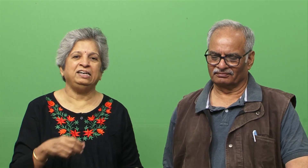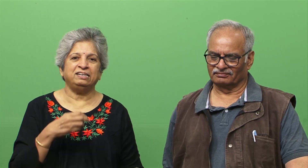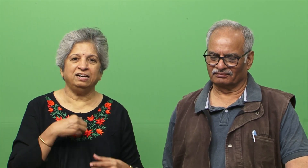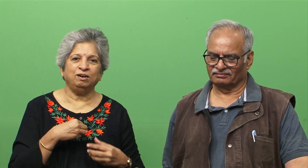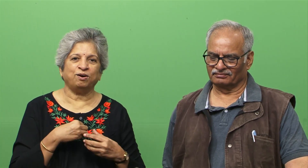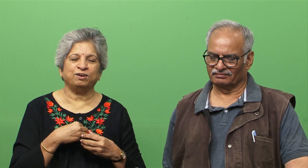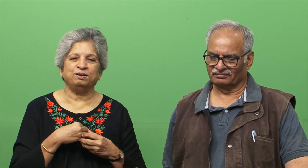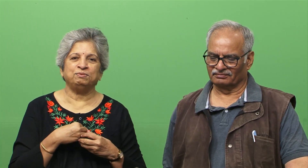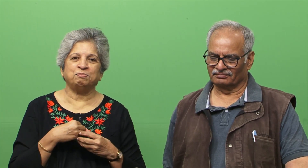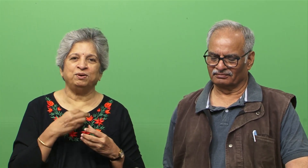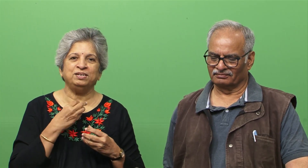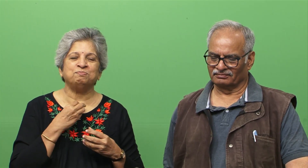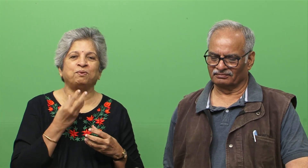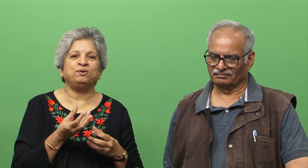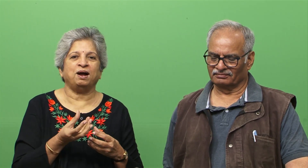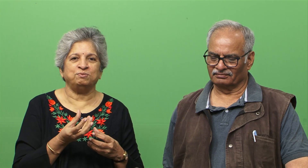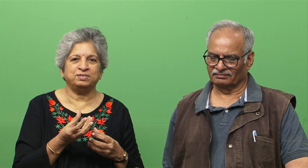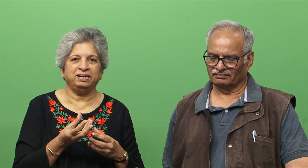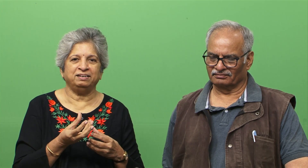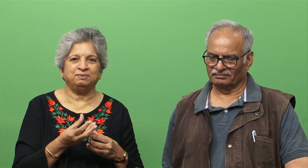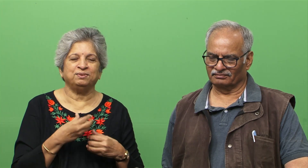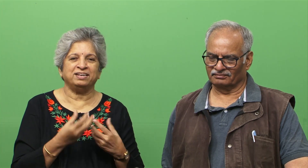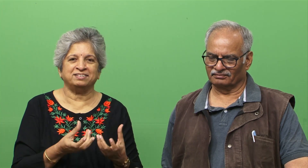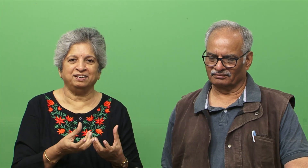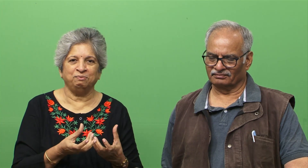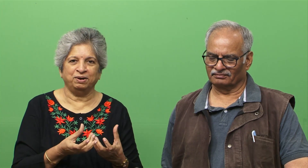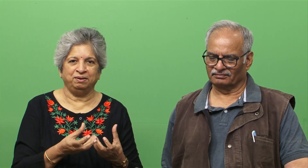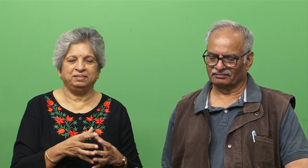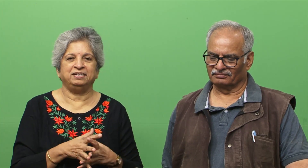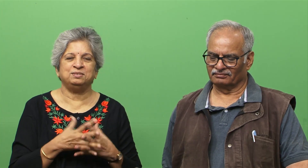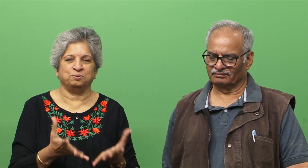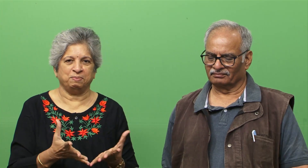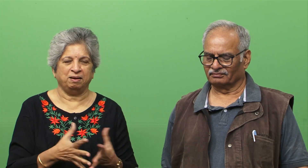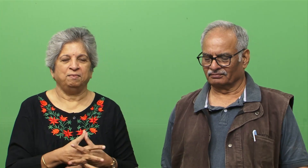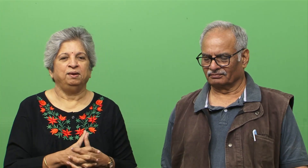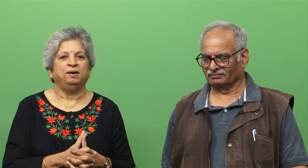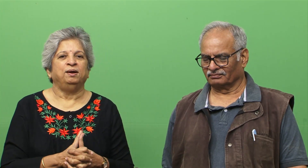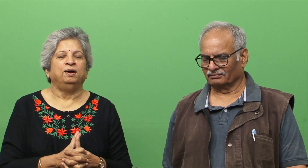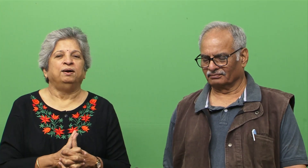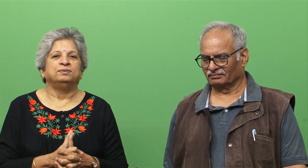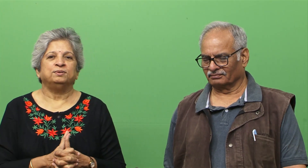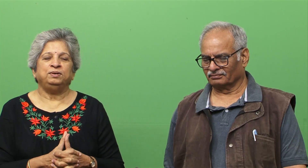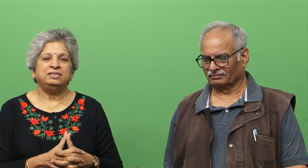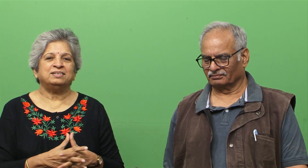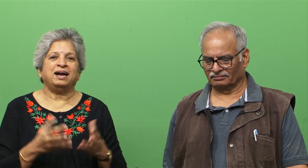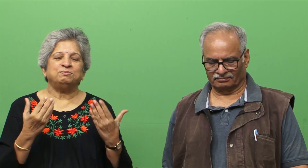internal organ of the body is brought outside to the external world the is STO so it starts